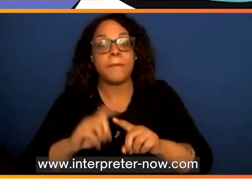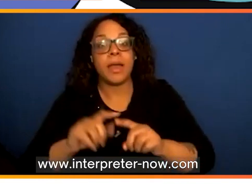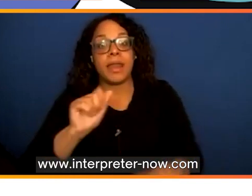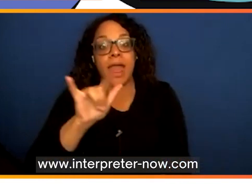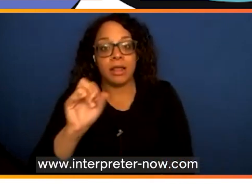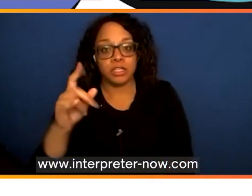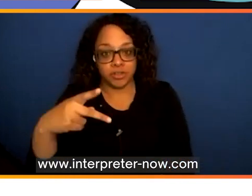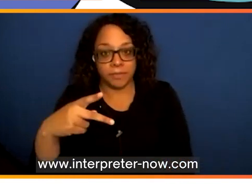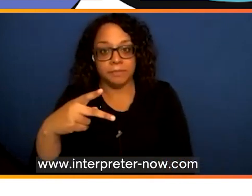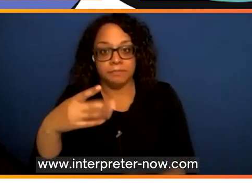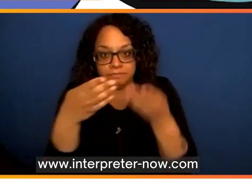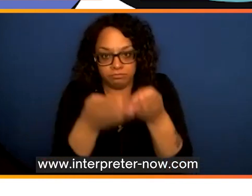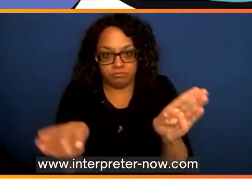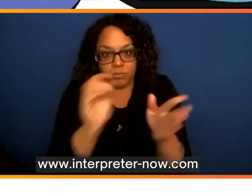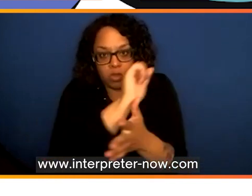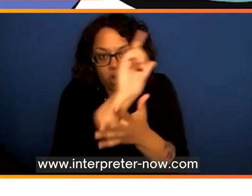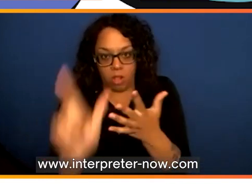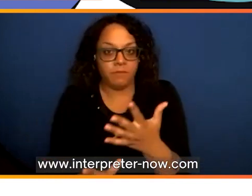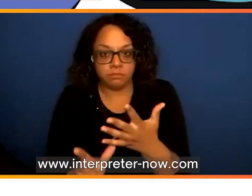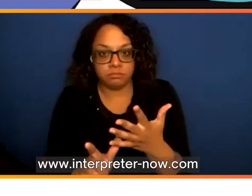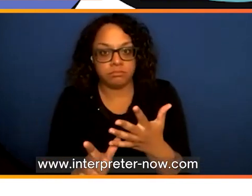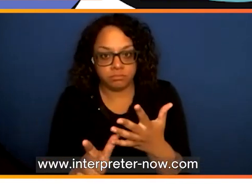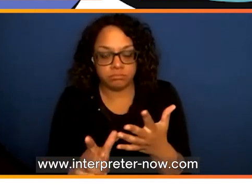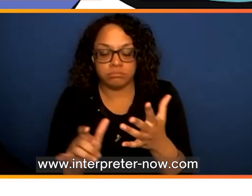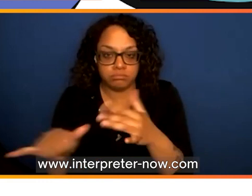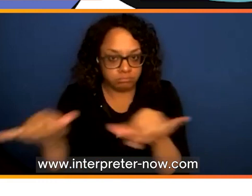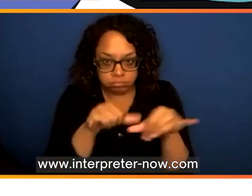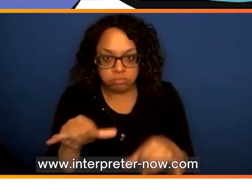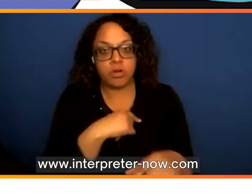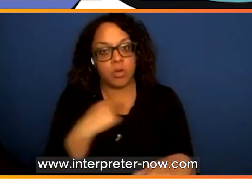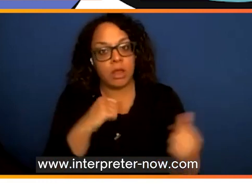talk always, because I can't mention every underrepresented group. I try to be clear